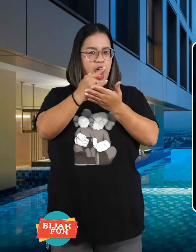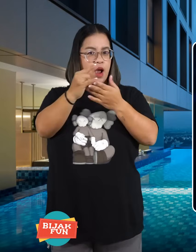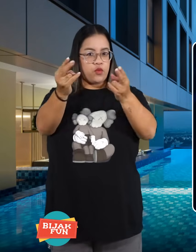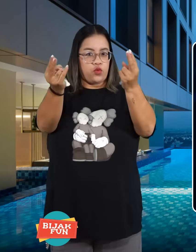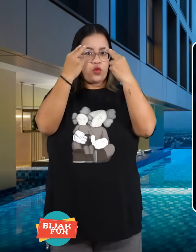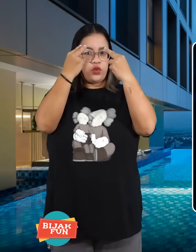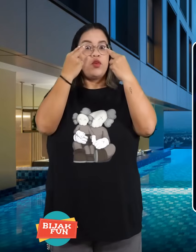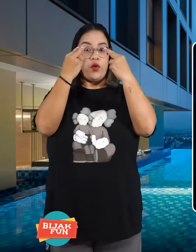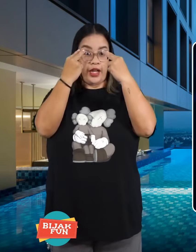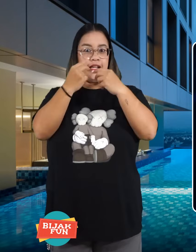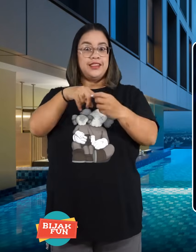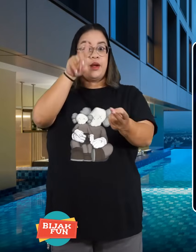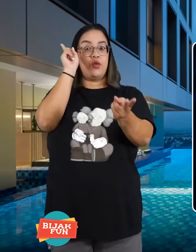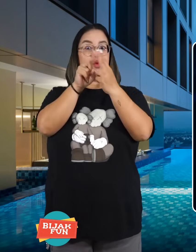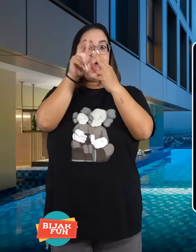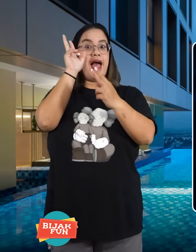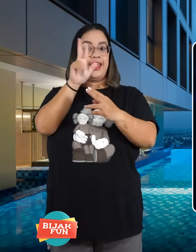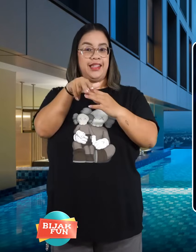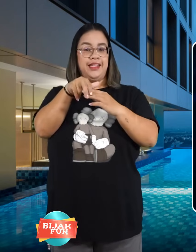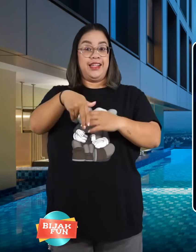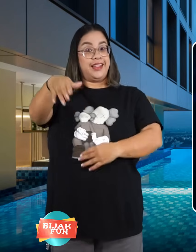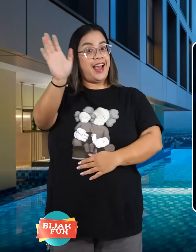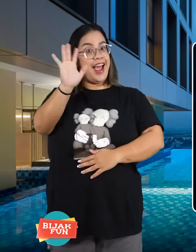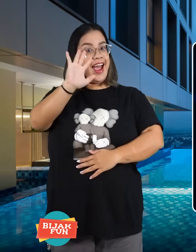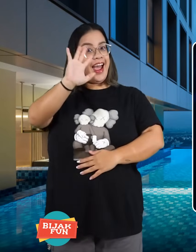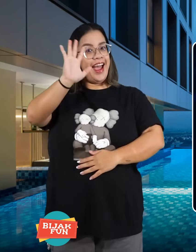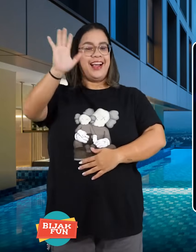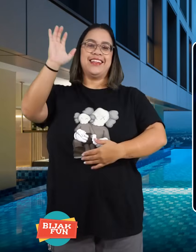Keep watching, okay, until we meet again. Bye!